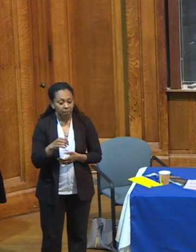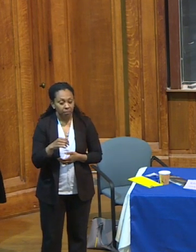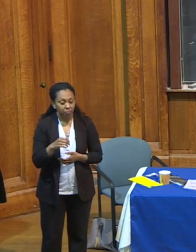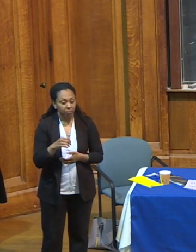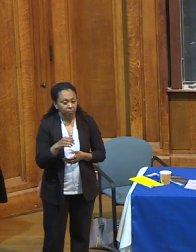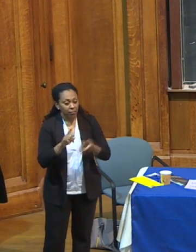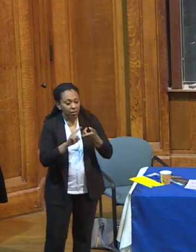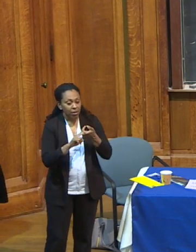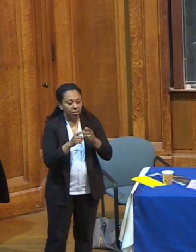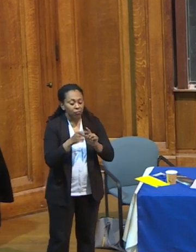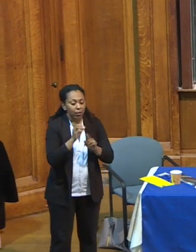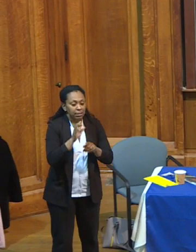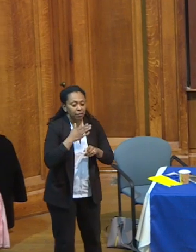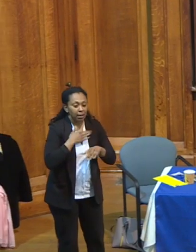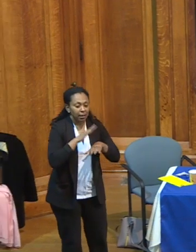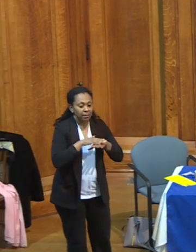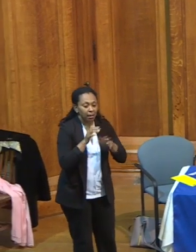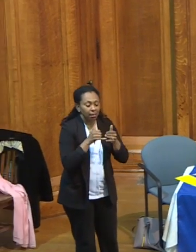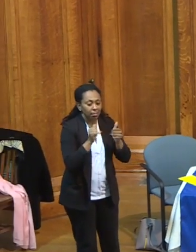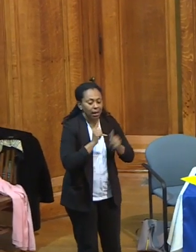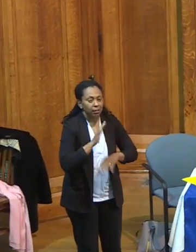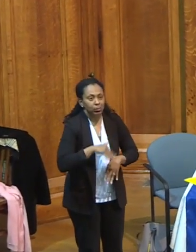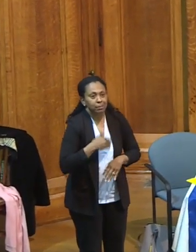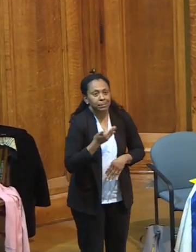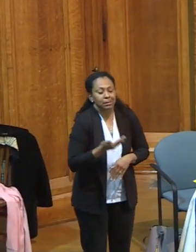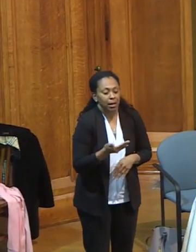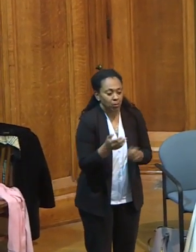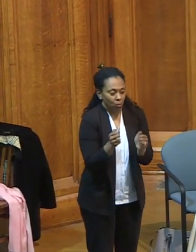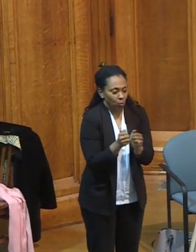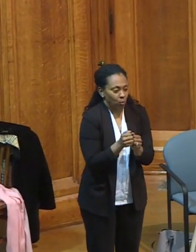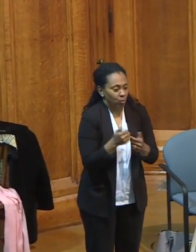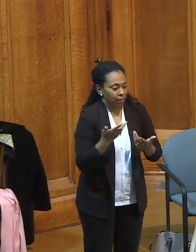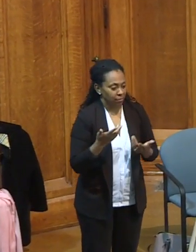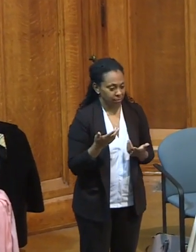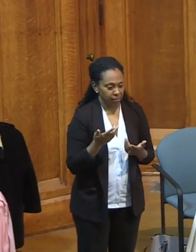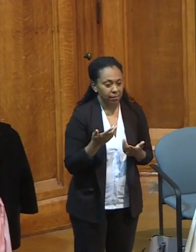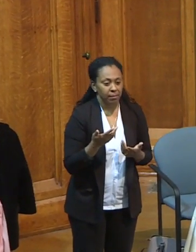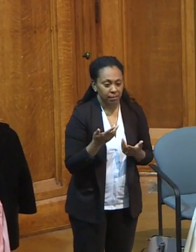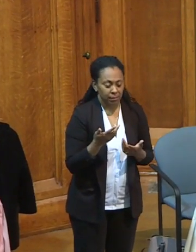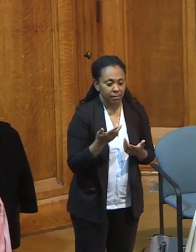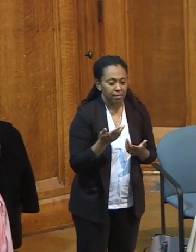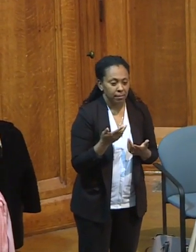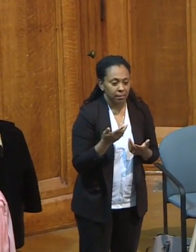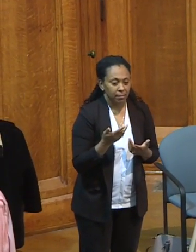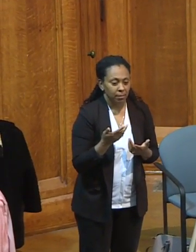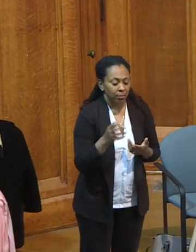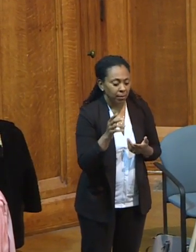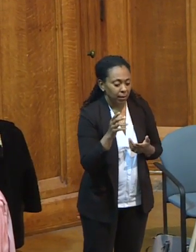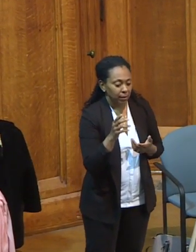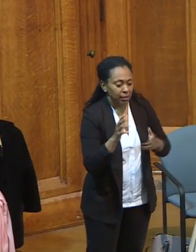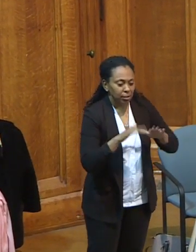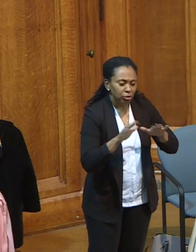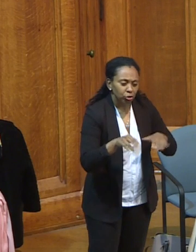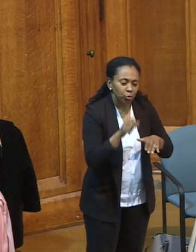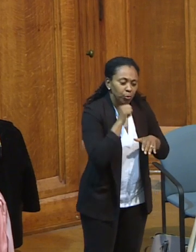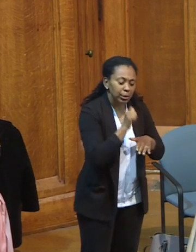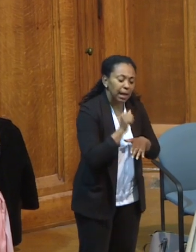[Audience Member] A friend of mine online was upset with the cochlear marketing where children were not supposed to be taught sign.